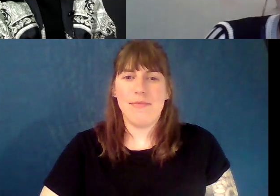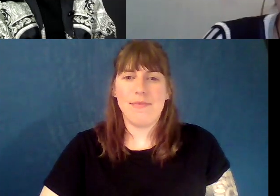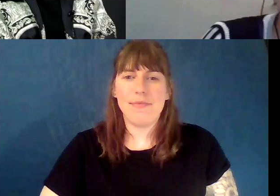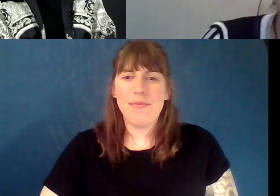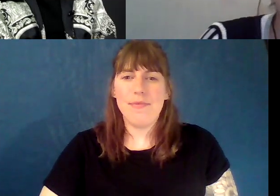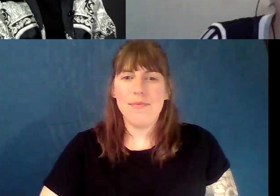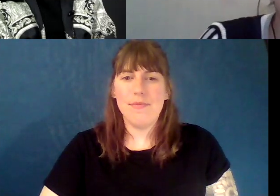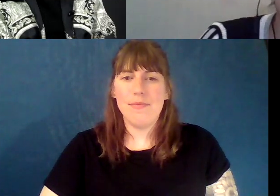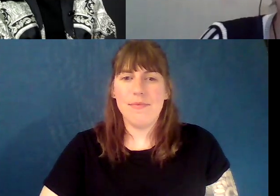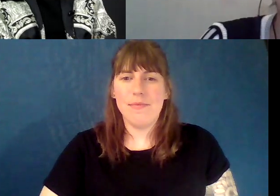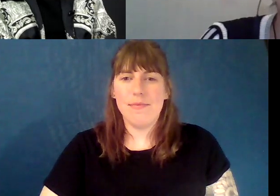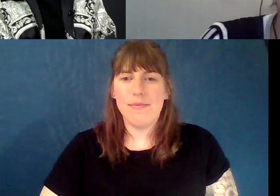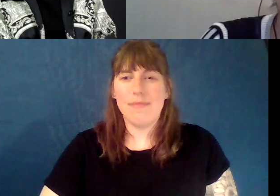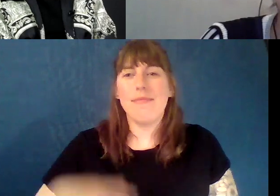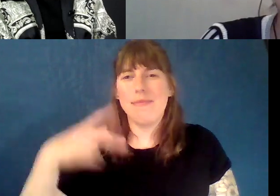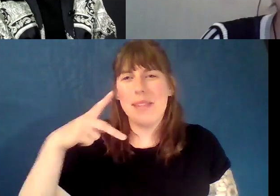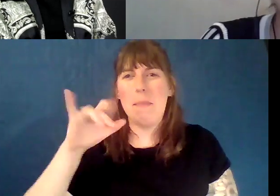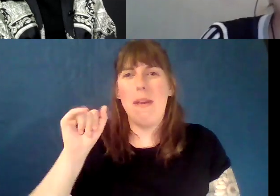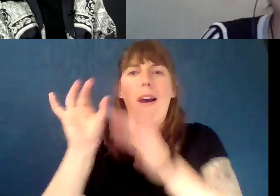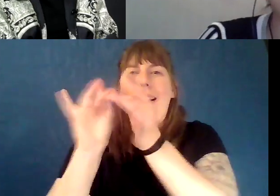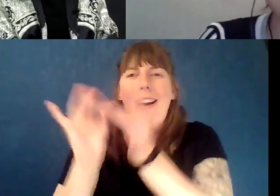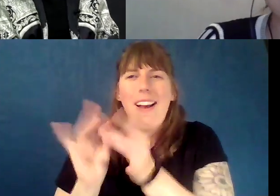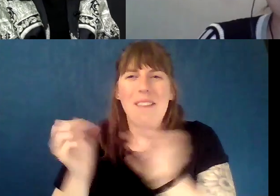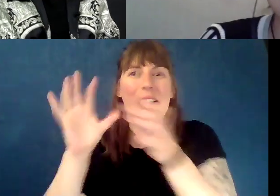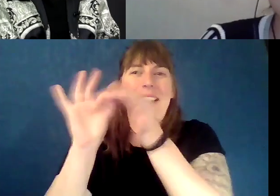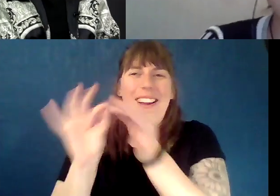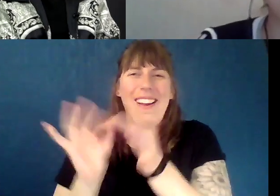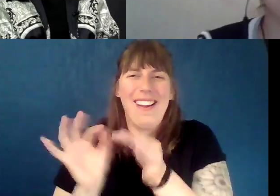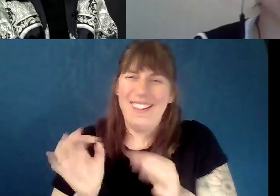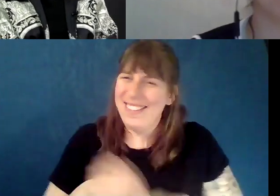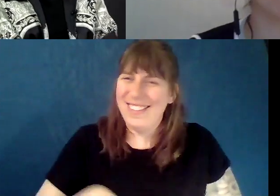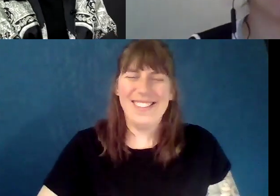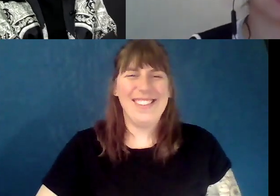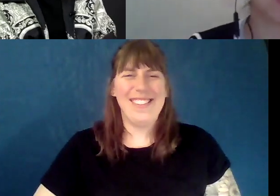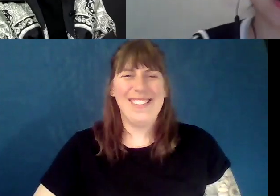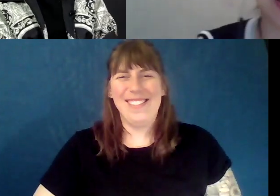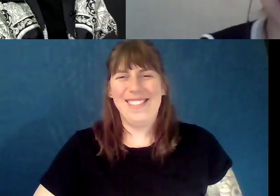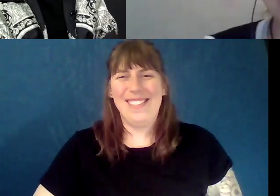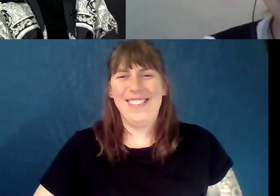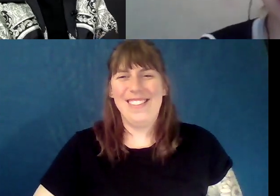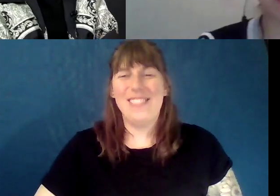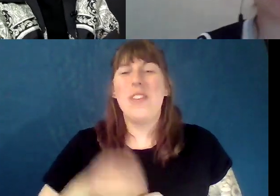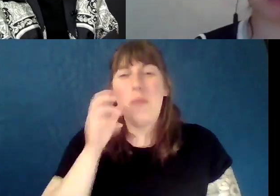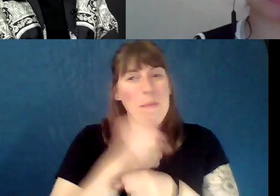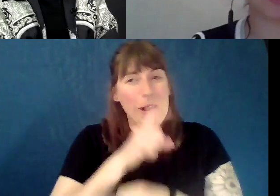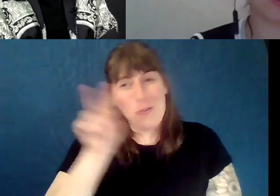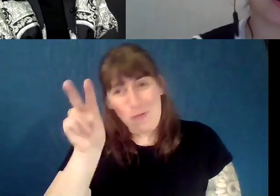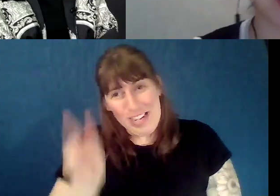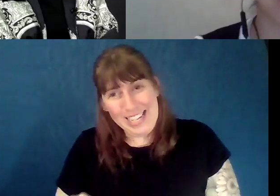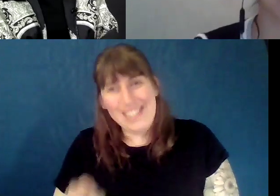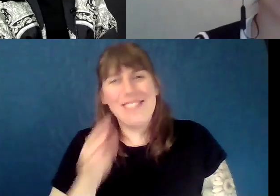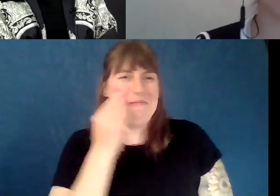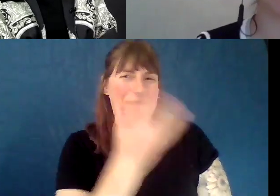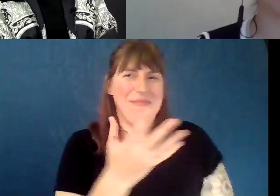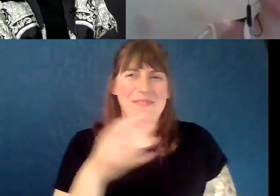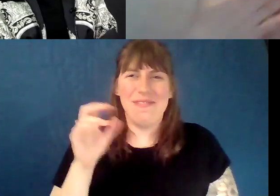Pia has actually been popping lots of little gems in the chat. So I'll make sure that I, we pass that along to Nancy and Kiran,